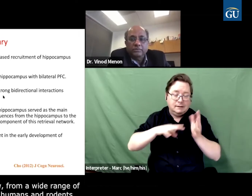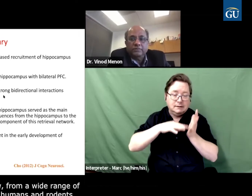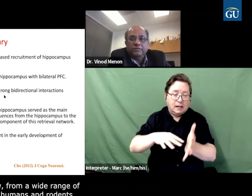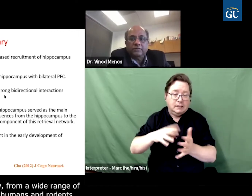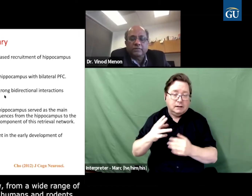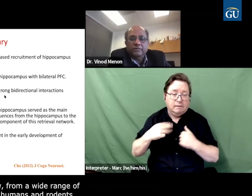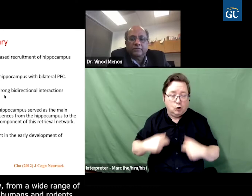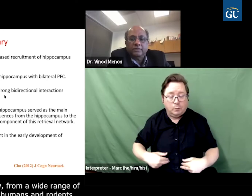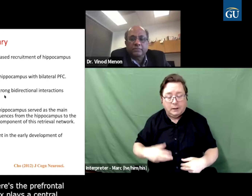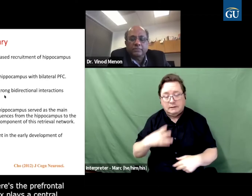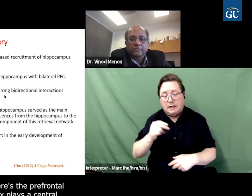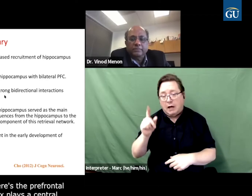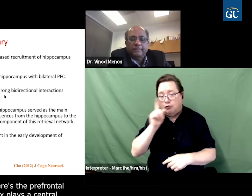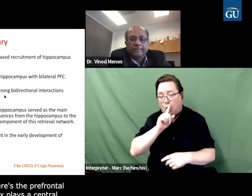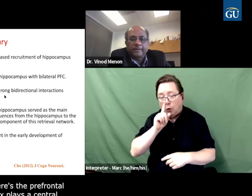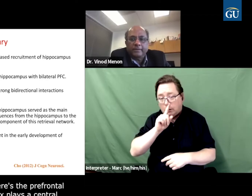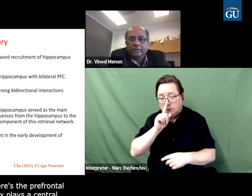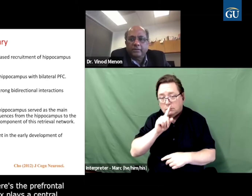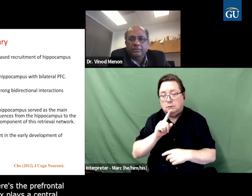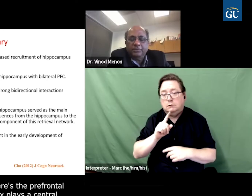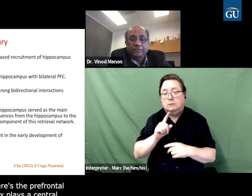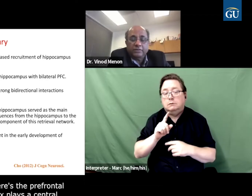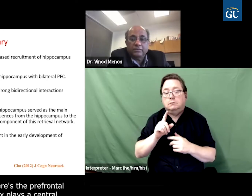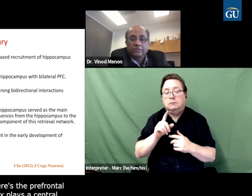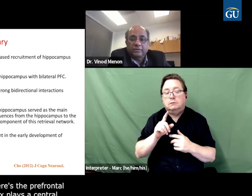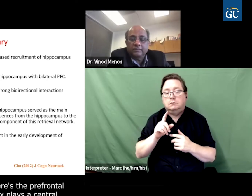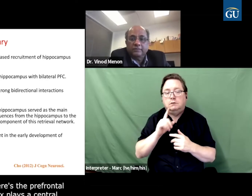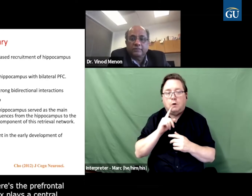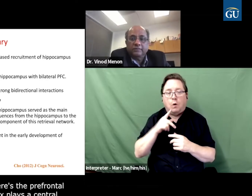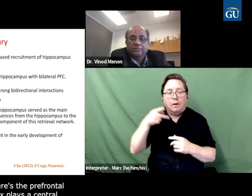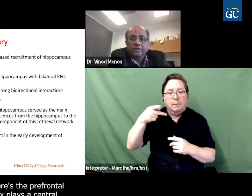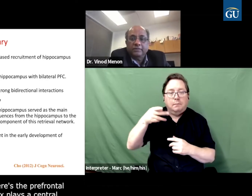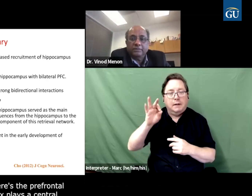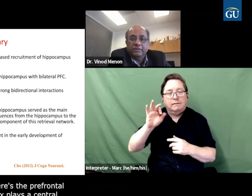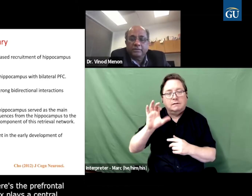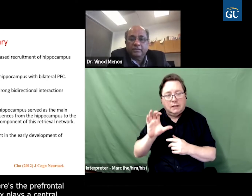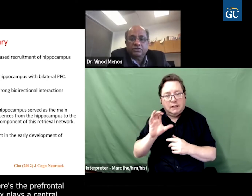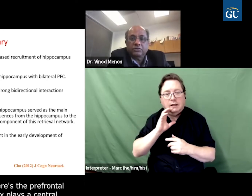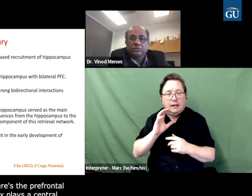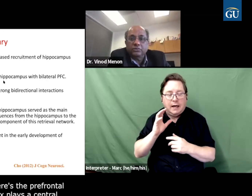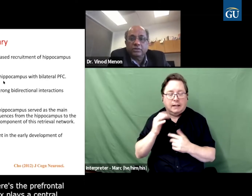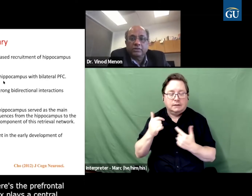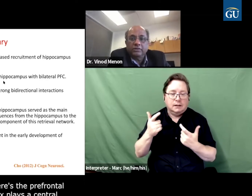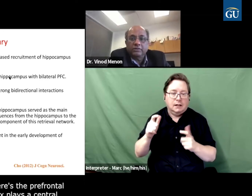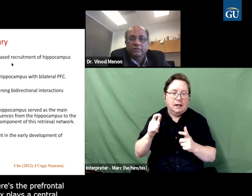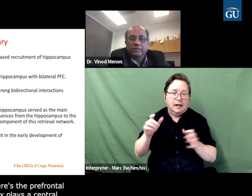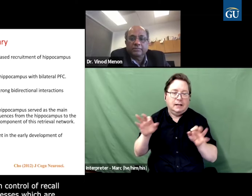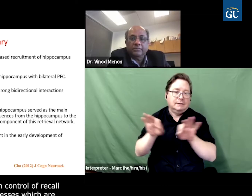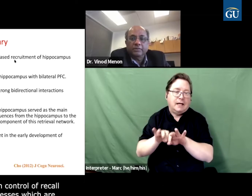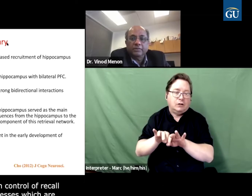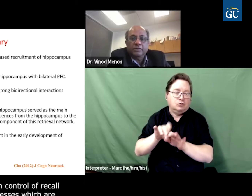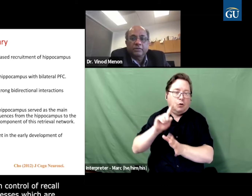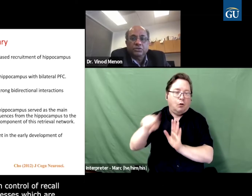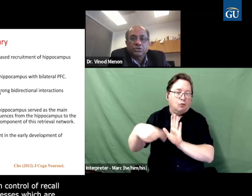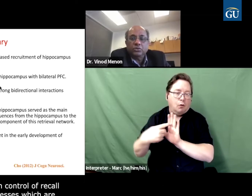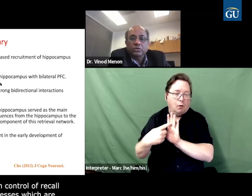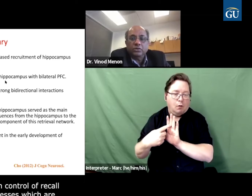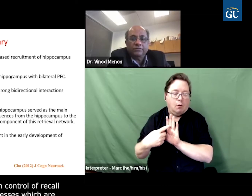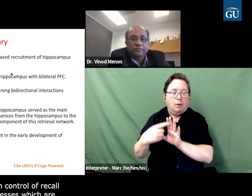um rodents so this the prefrontal cortex is plays a